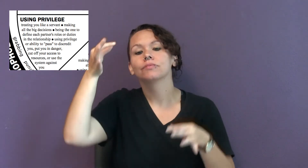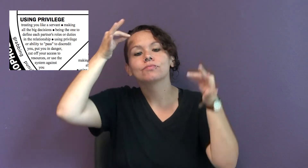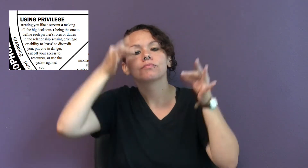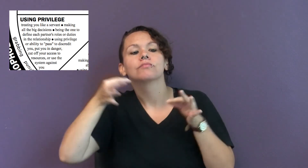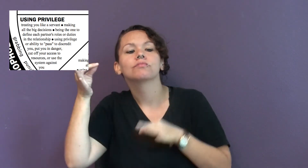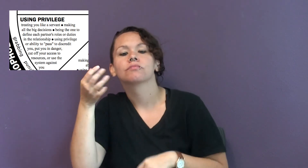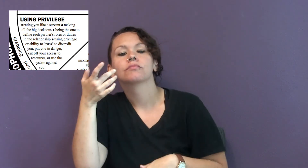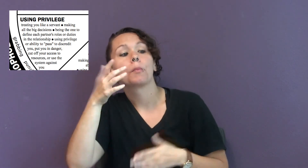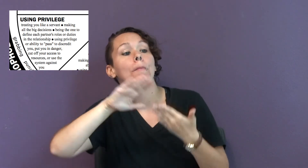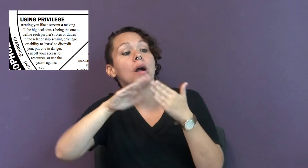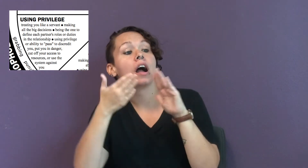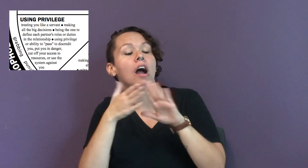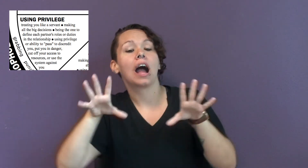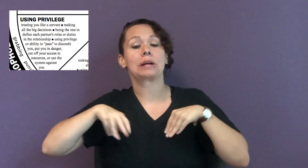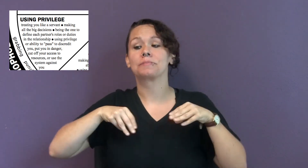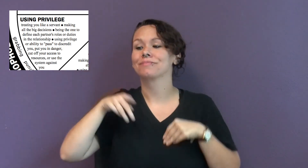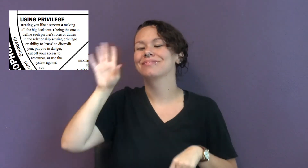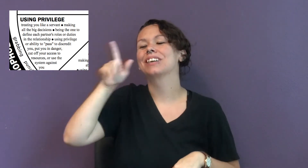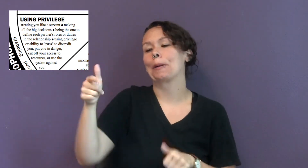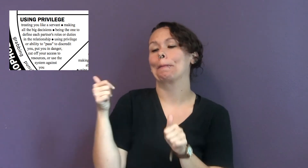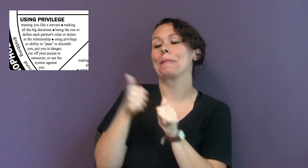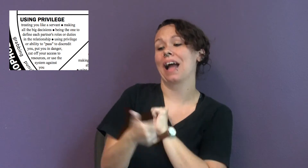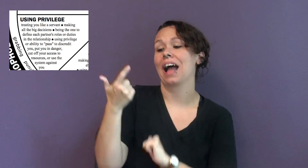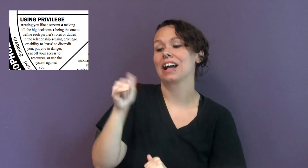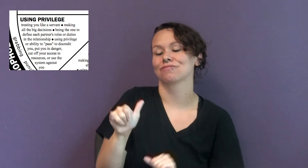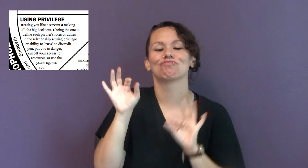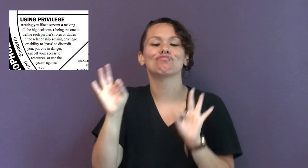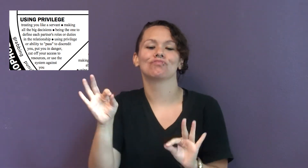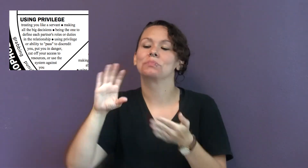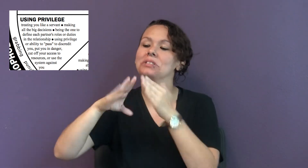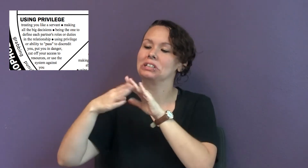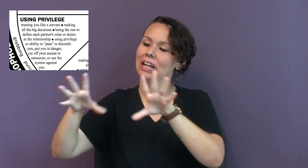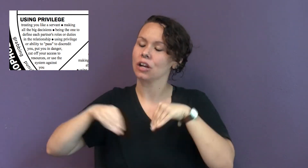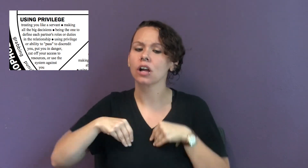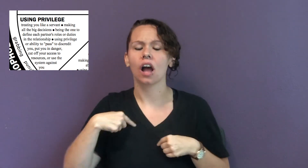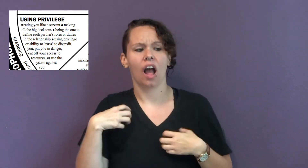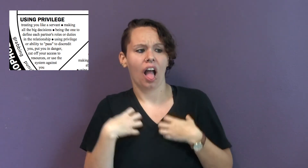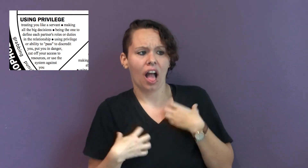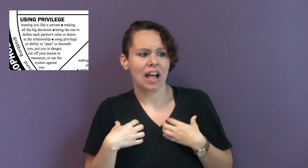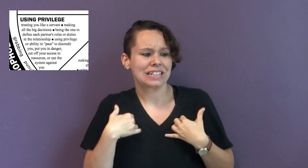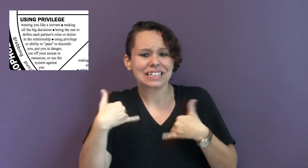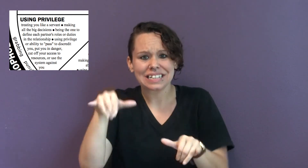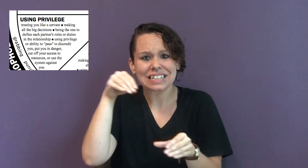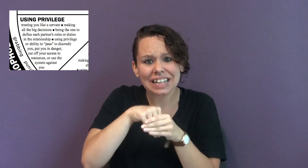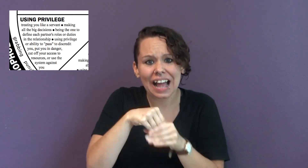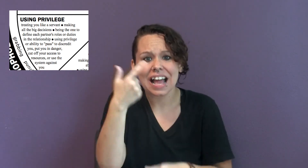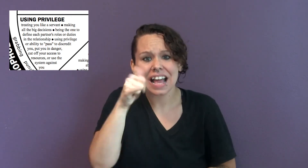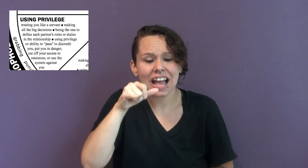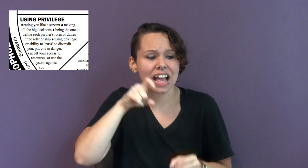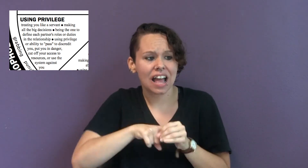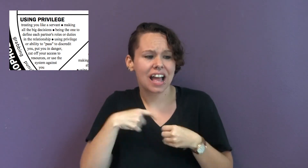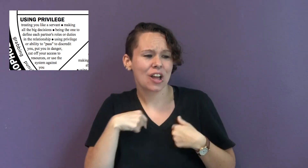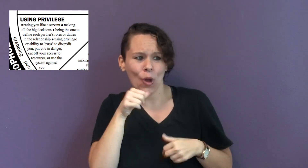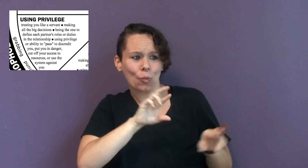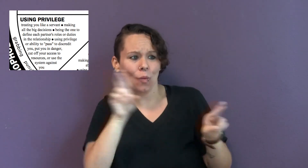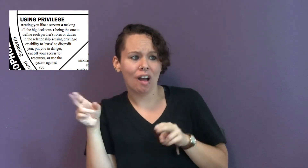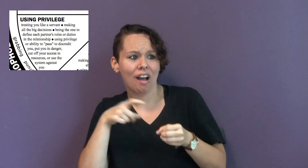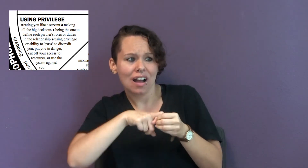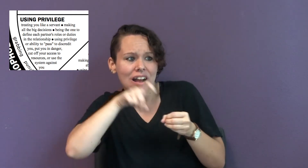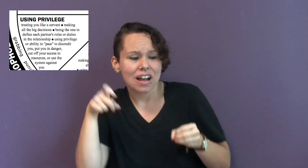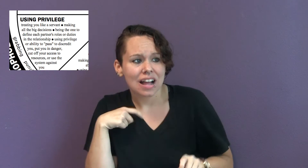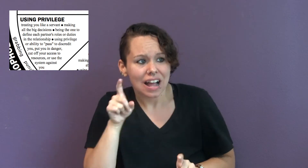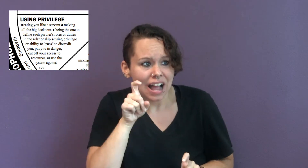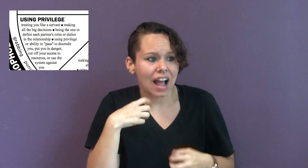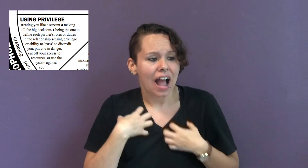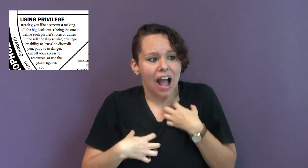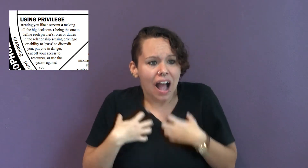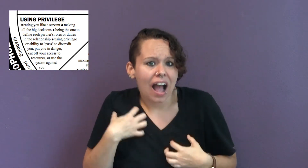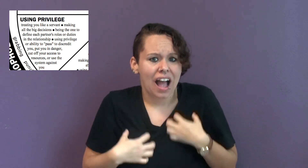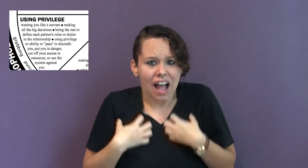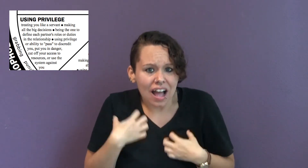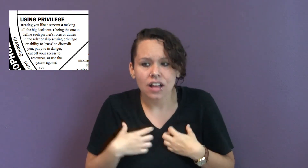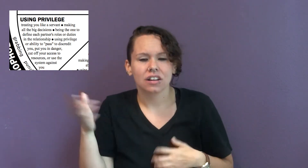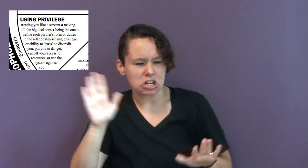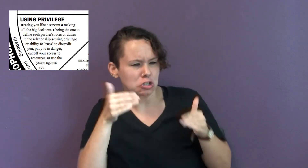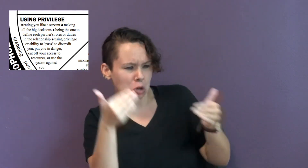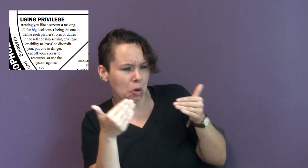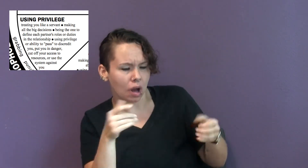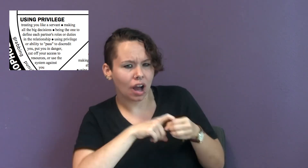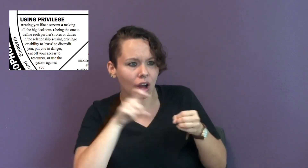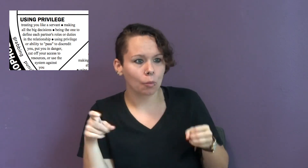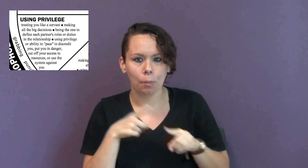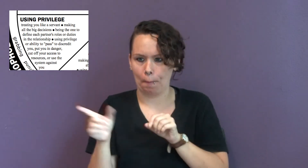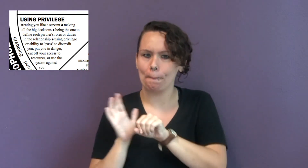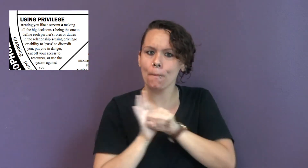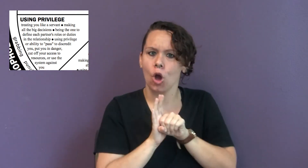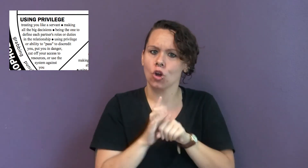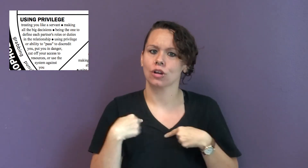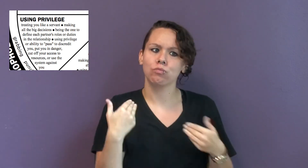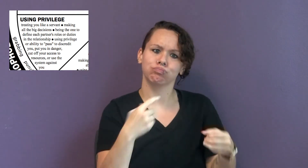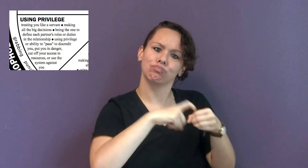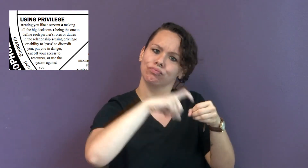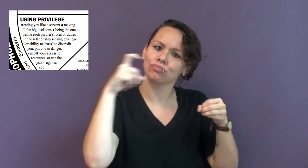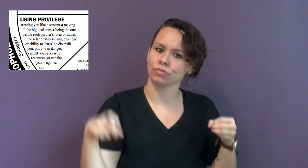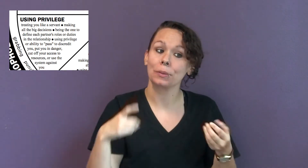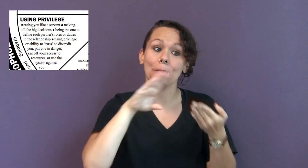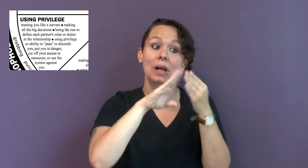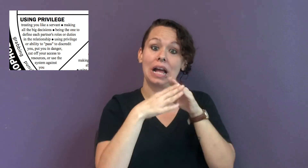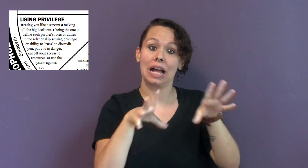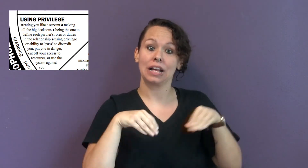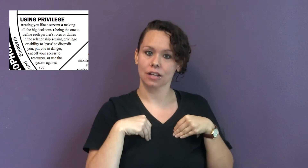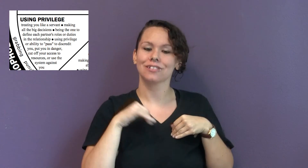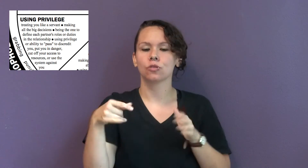An abuser- who is already out in the community while you are not- may pressure you to come out of the closet.